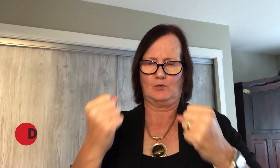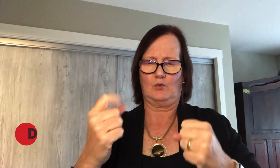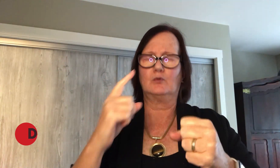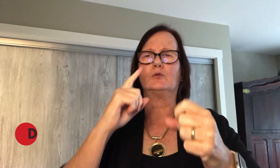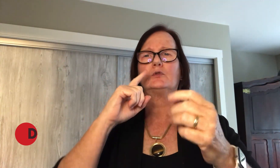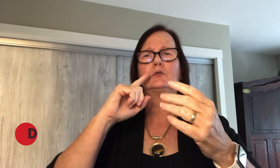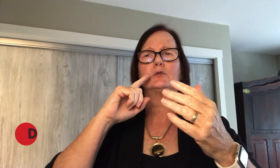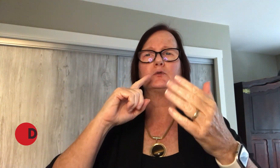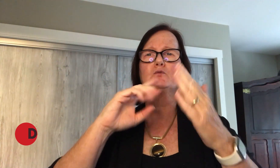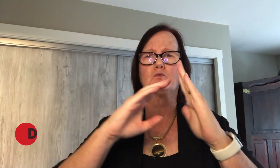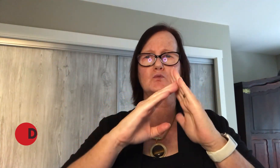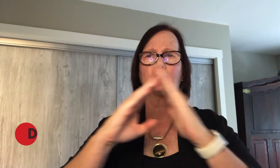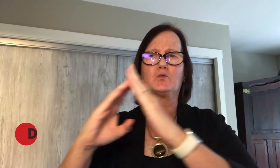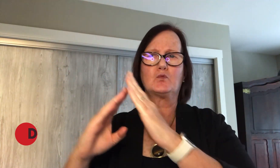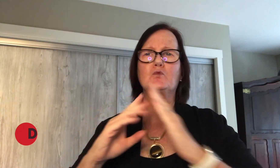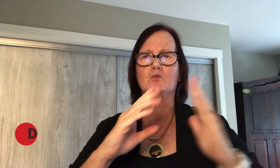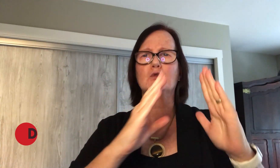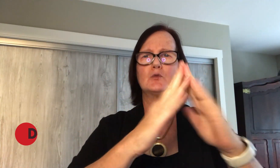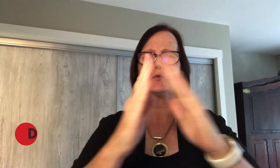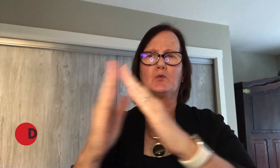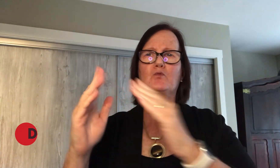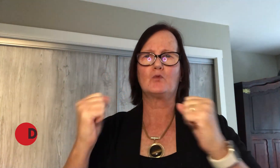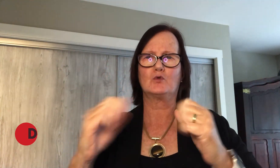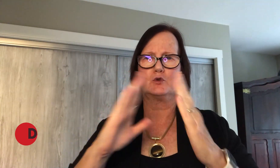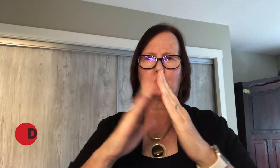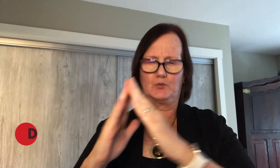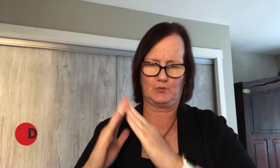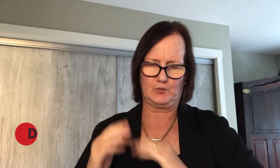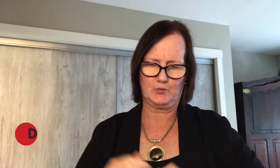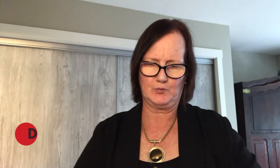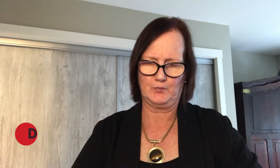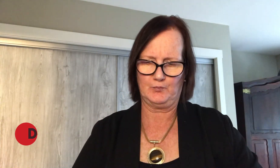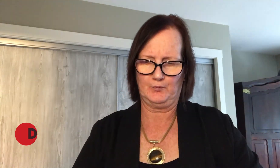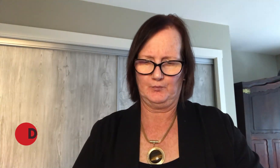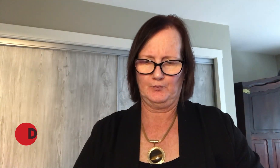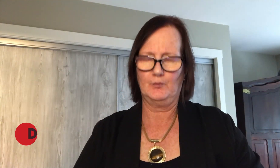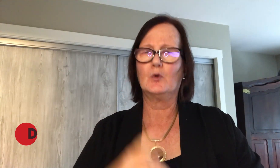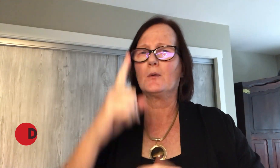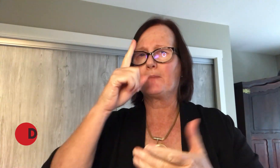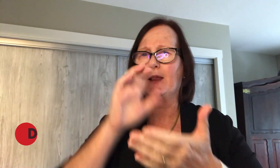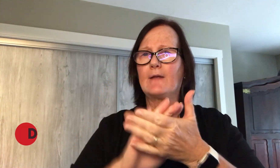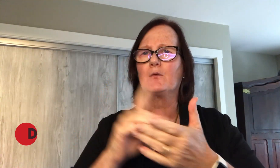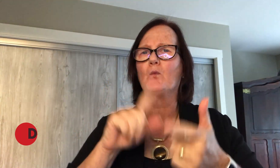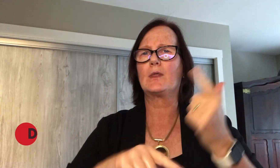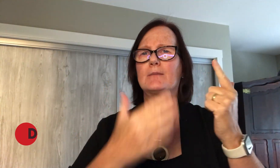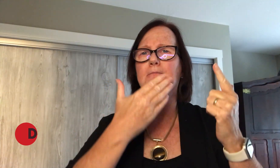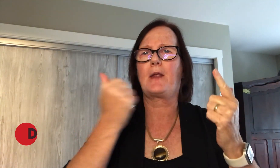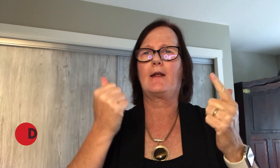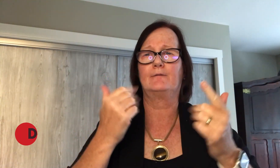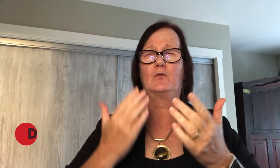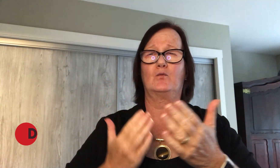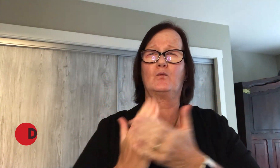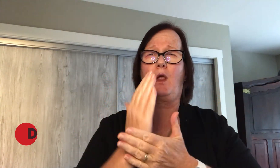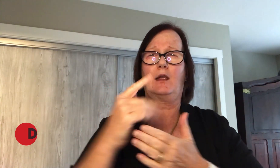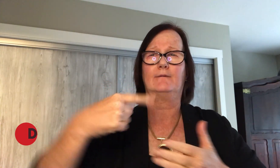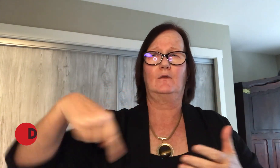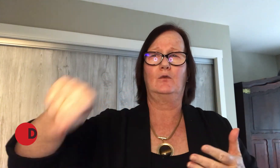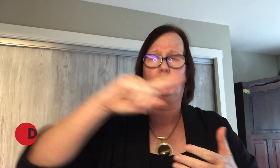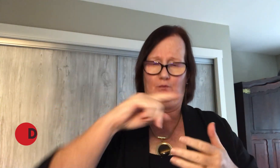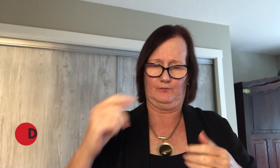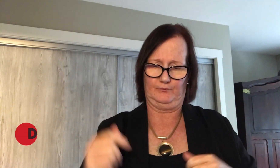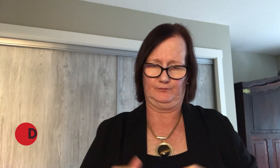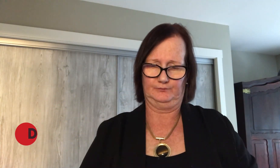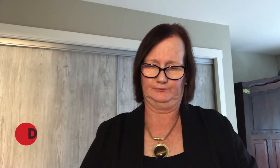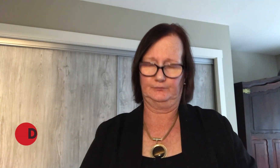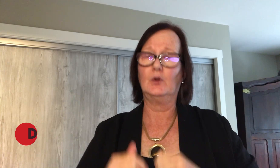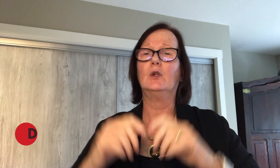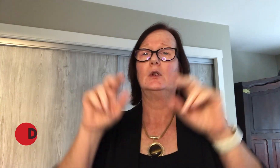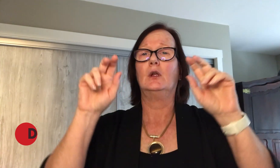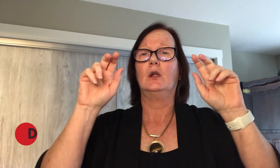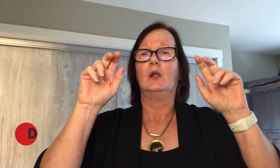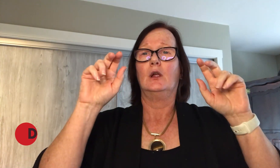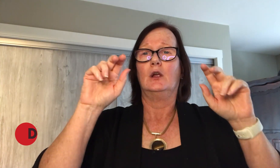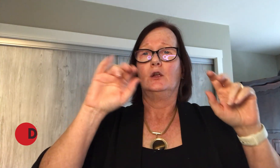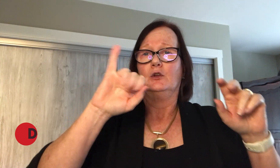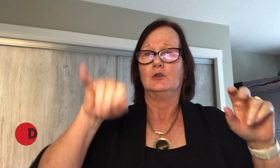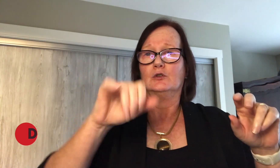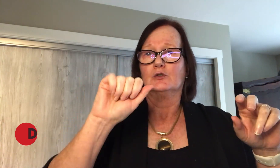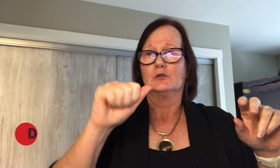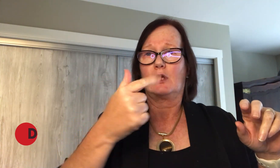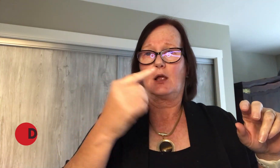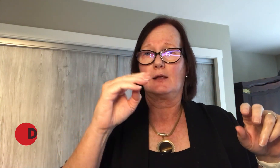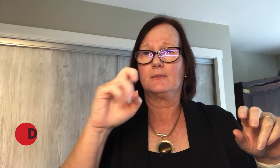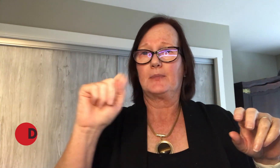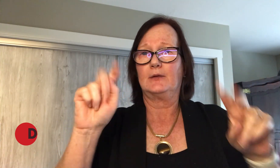communities and belief in what we believe is possible. Jagmeet's quote is